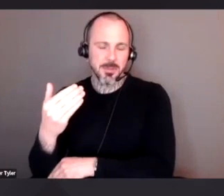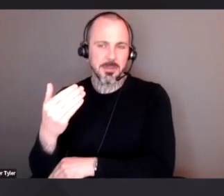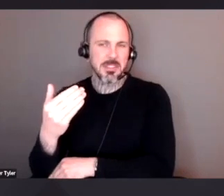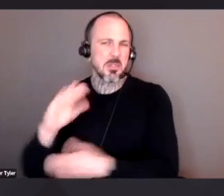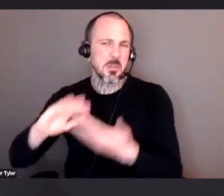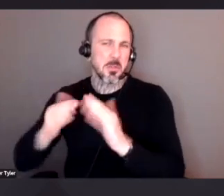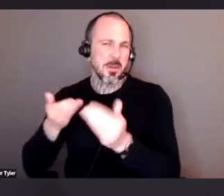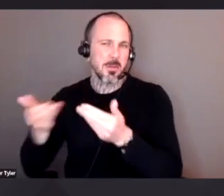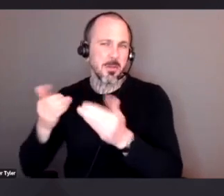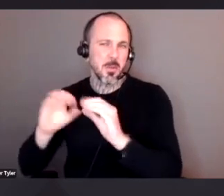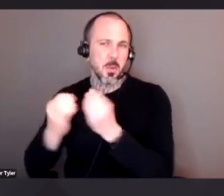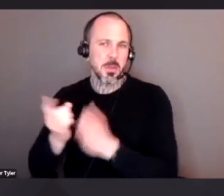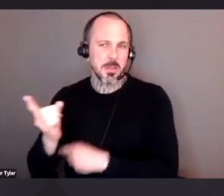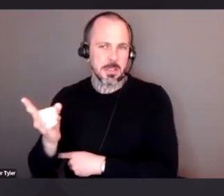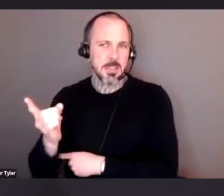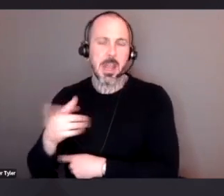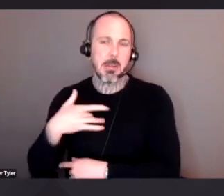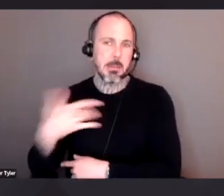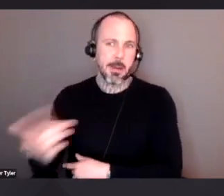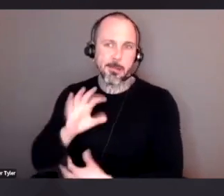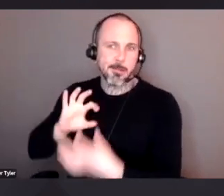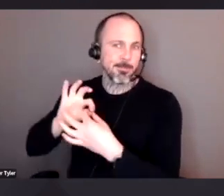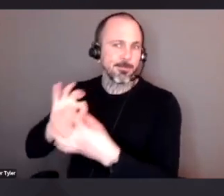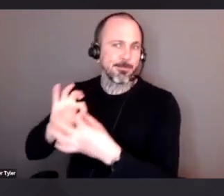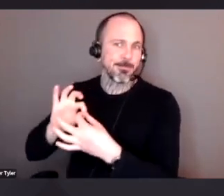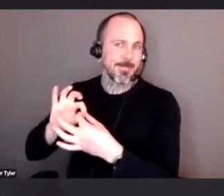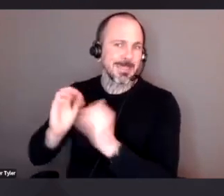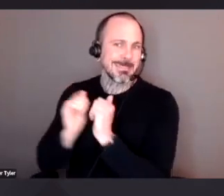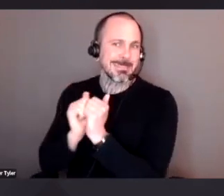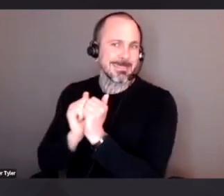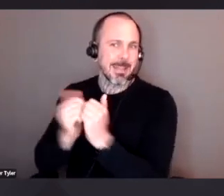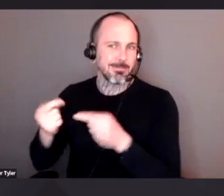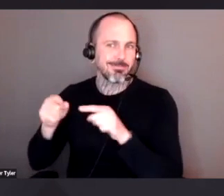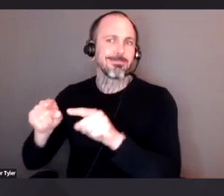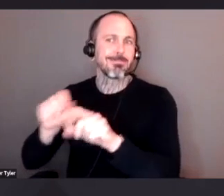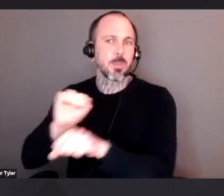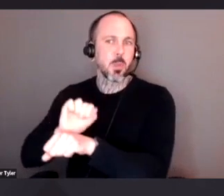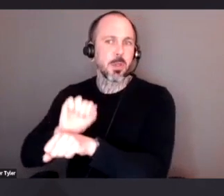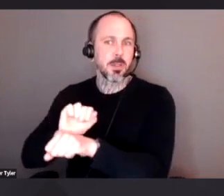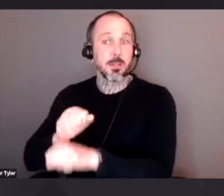We regularly have several people on staff who identify as experiencing a disability.